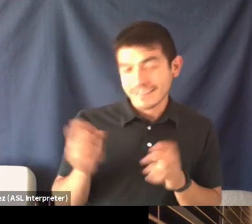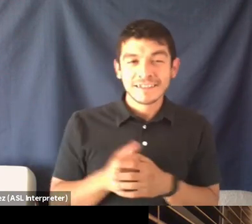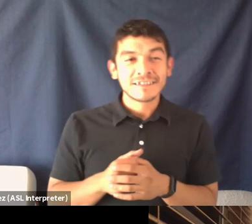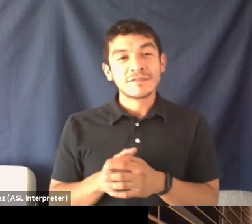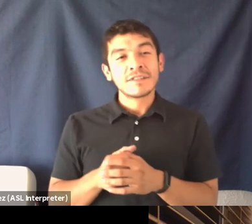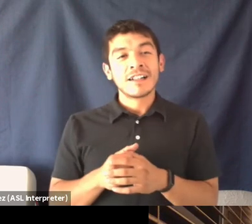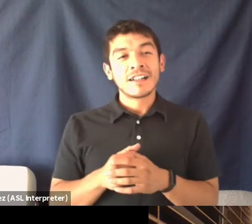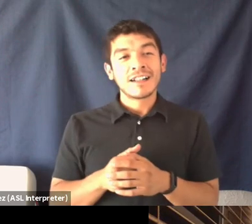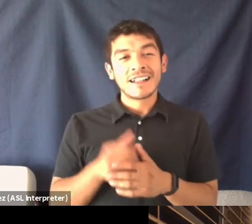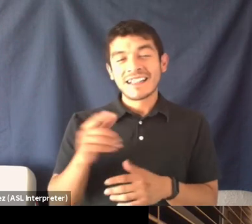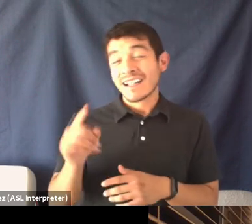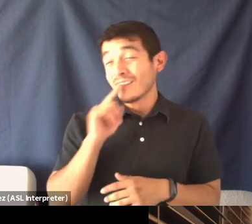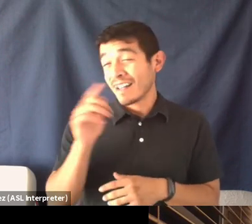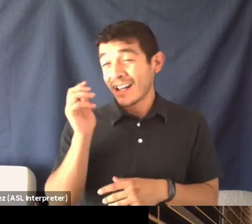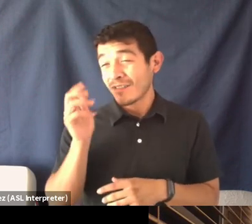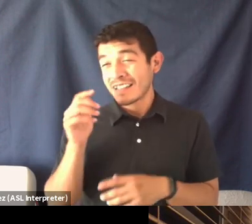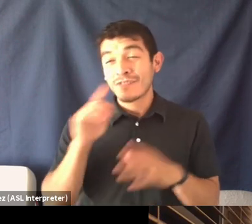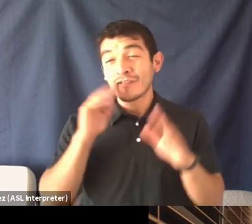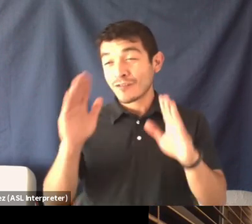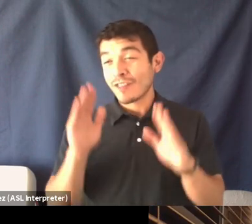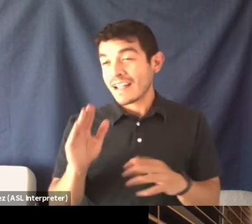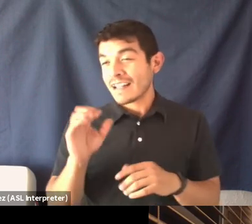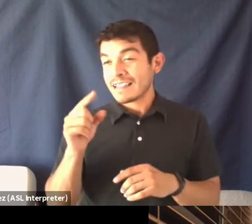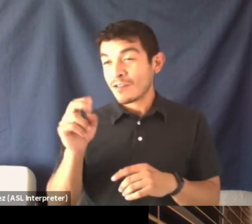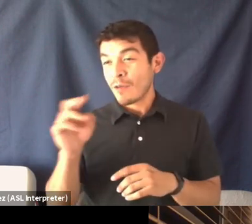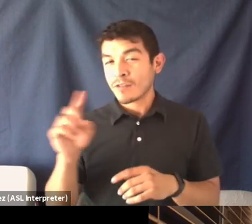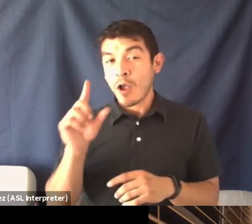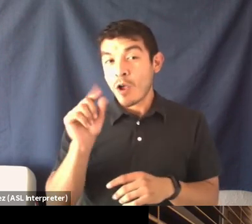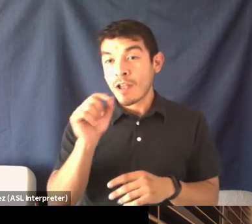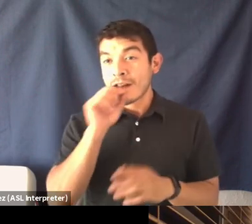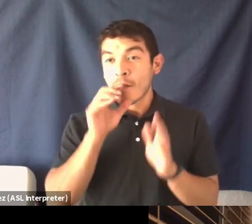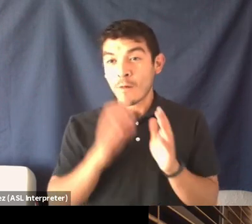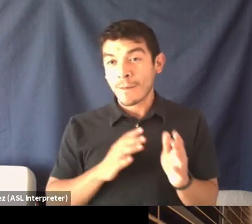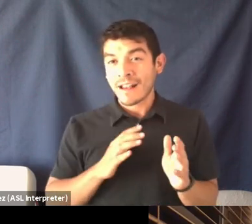There's this great sequence where about 20 women identify themselves as Elaine.